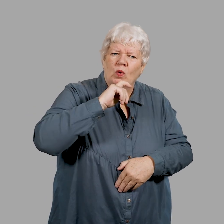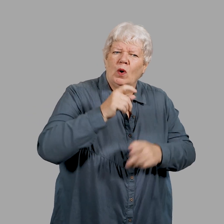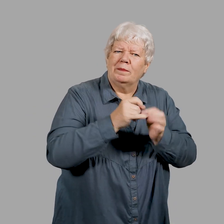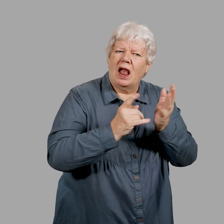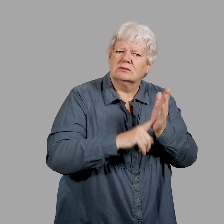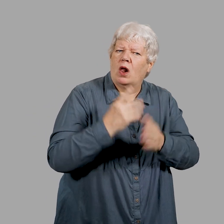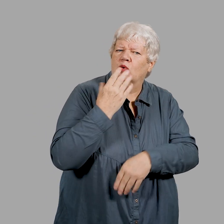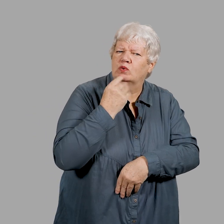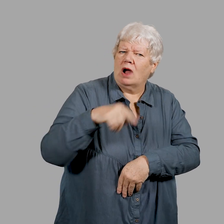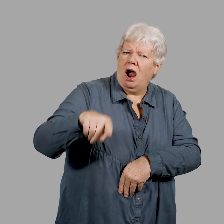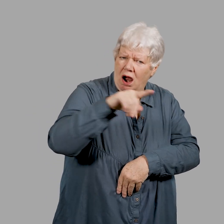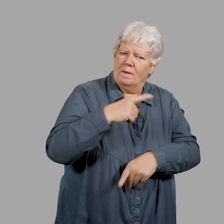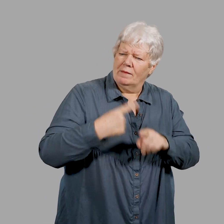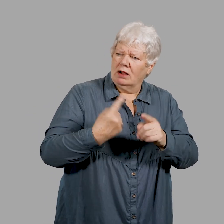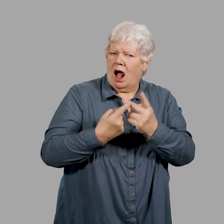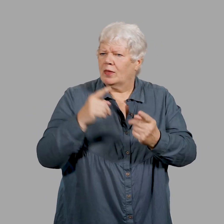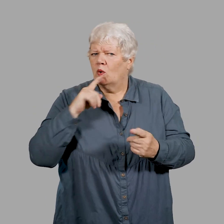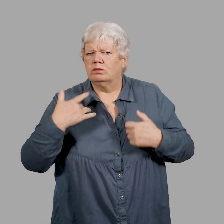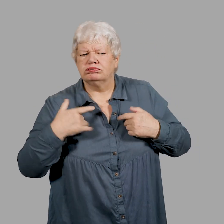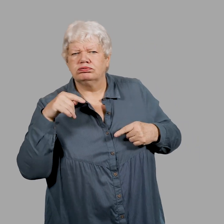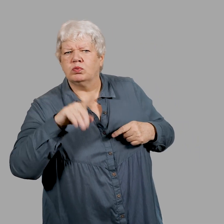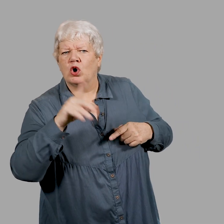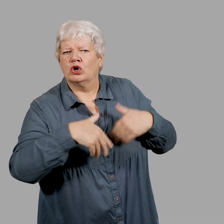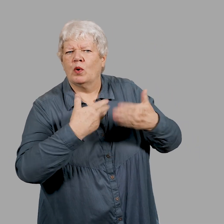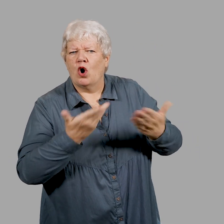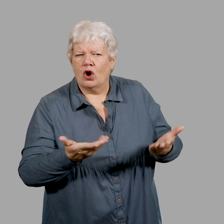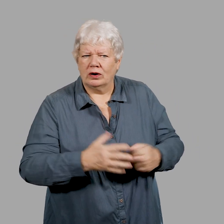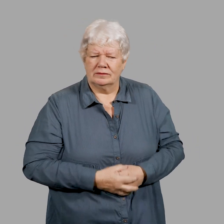of BSL users and other stakeholders.